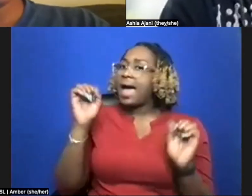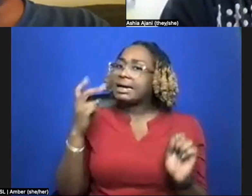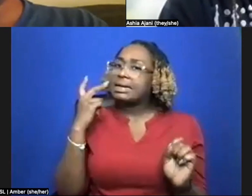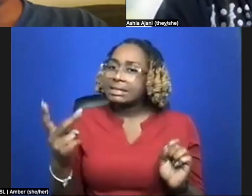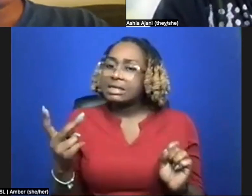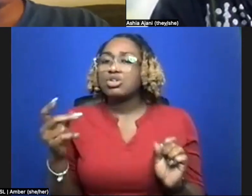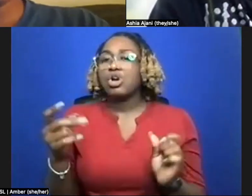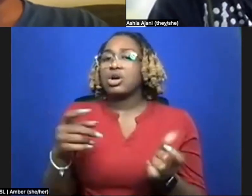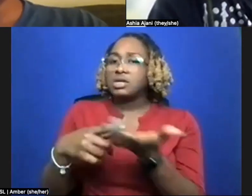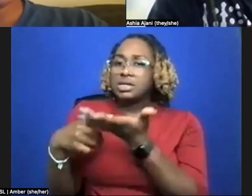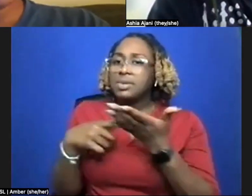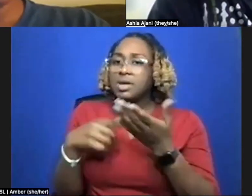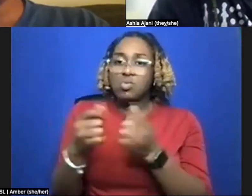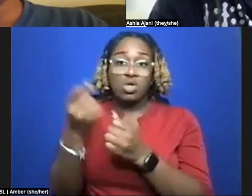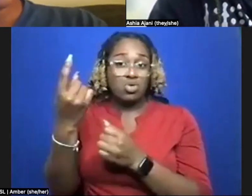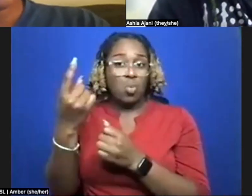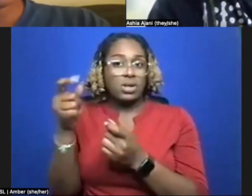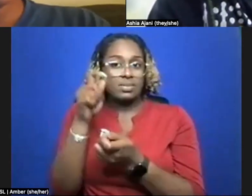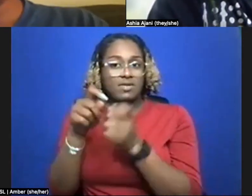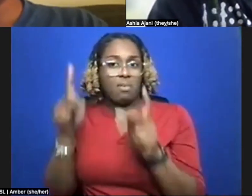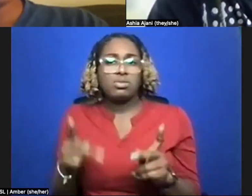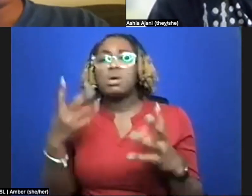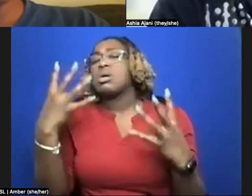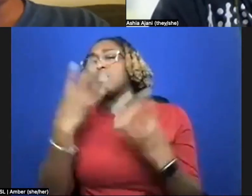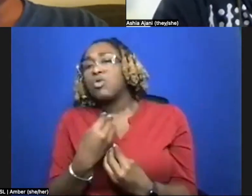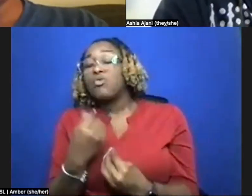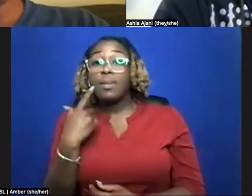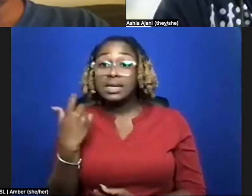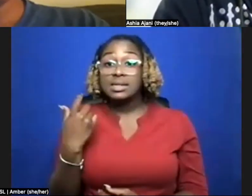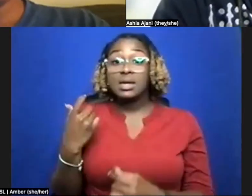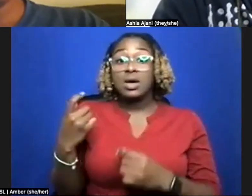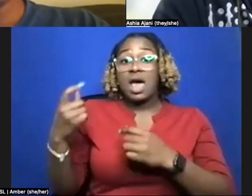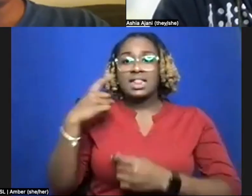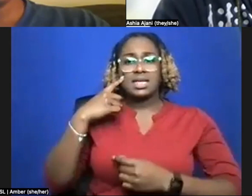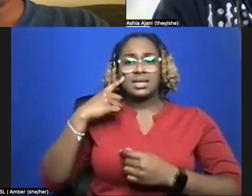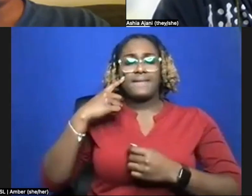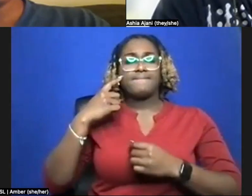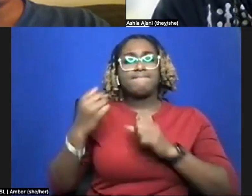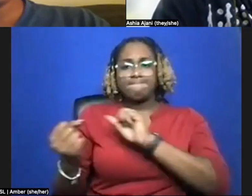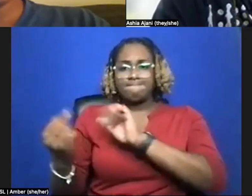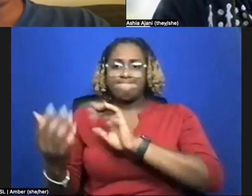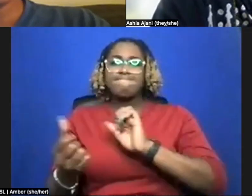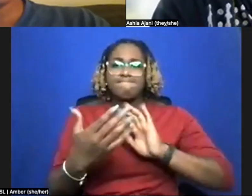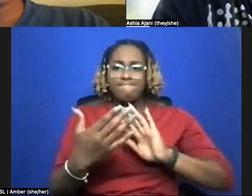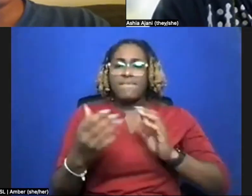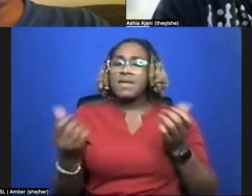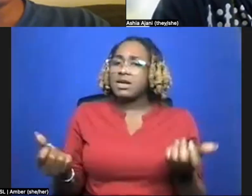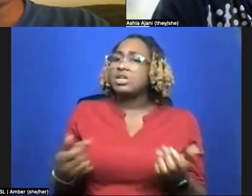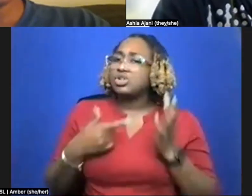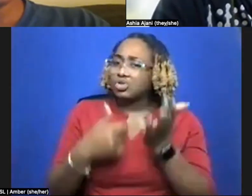this person. And that's so beautiful, because I think in a lot of ways, it shows how deeply